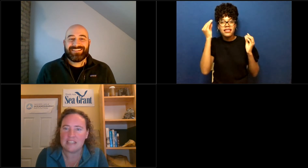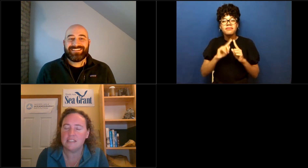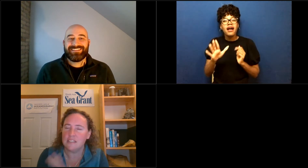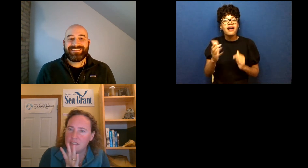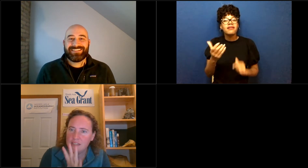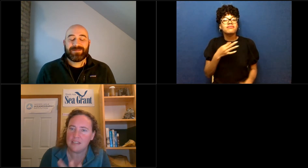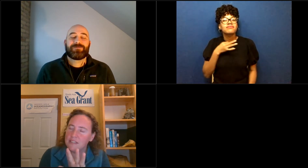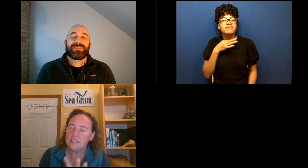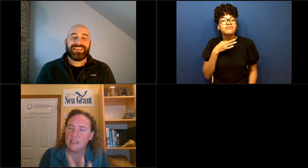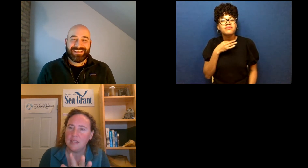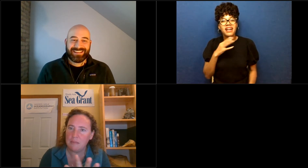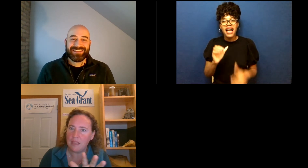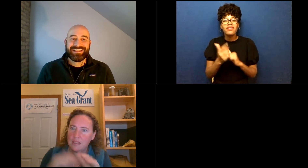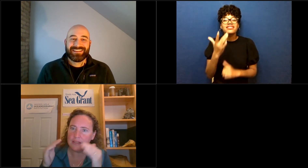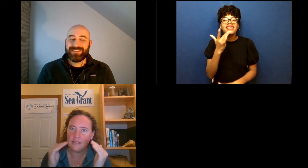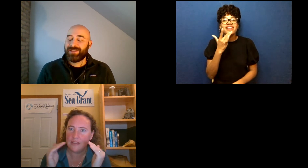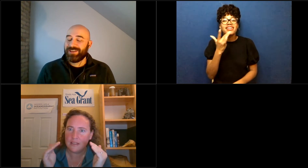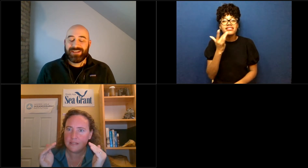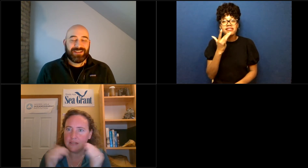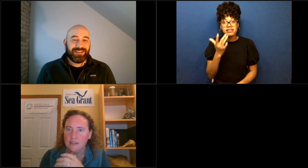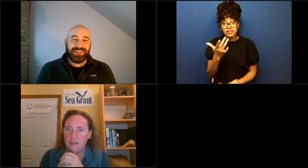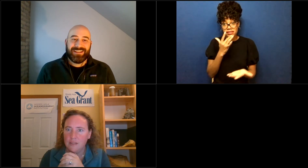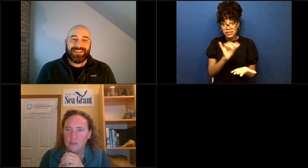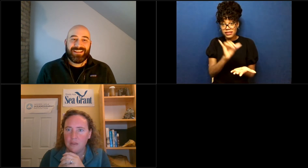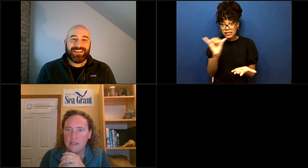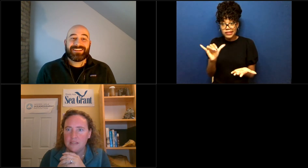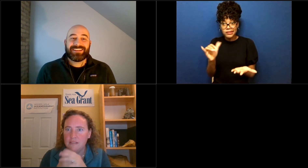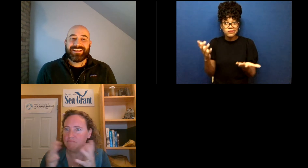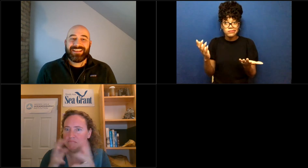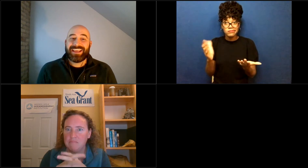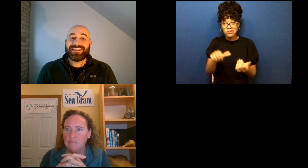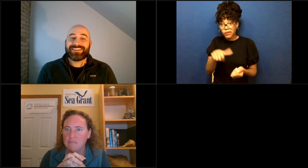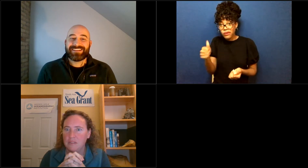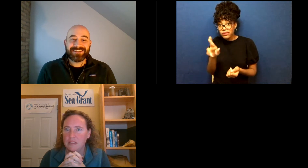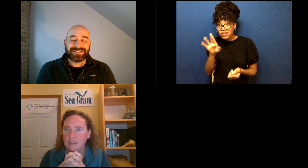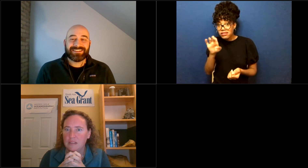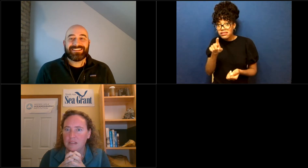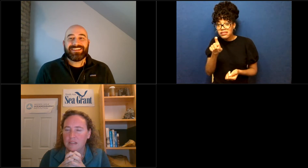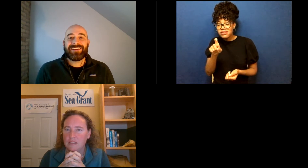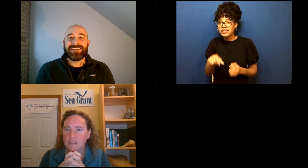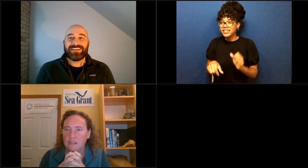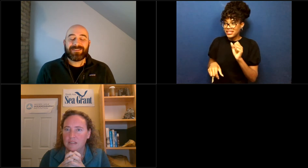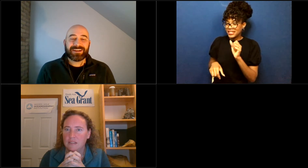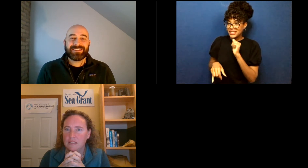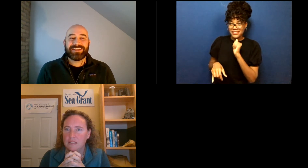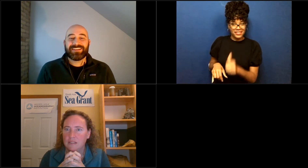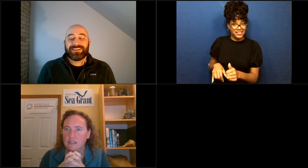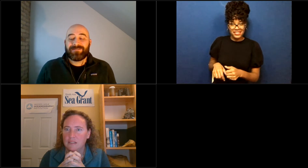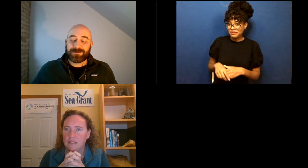How does it taste? Does it taste the same as other rice? It doesn't.